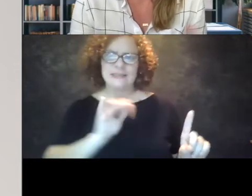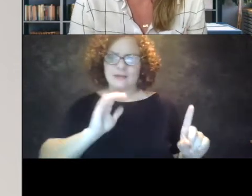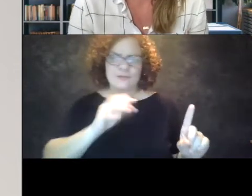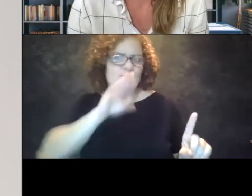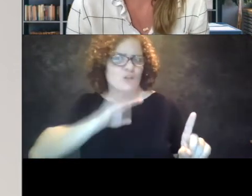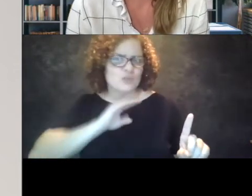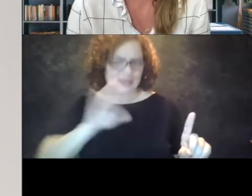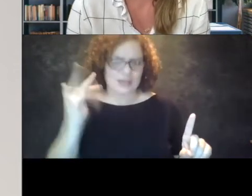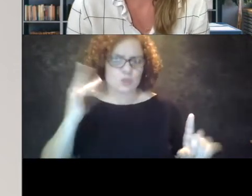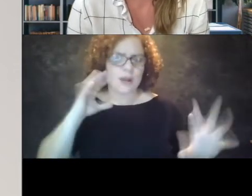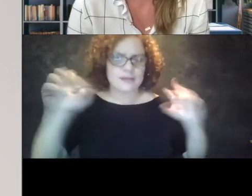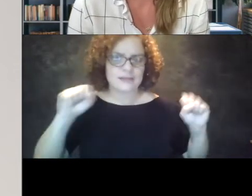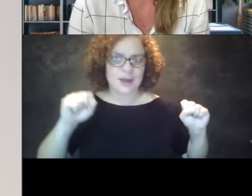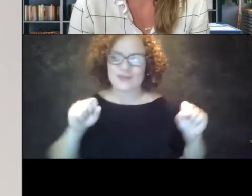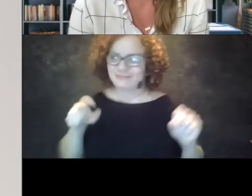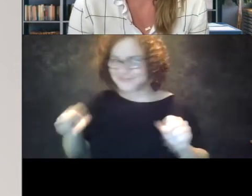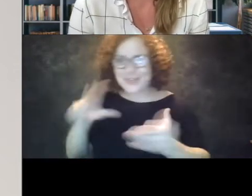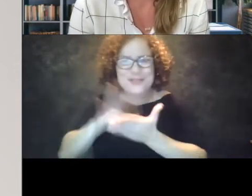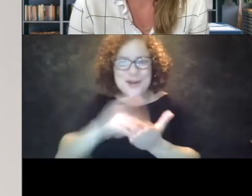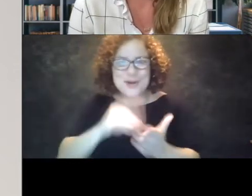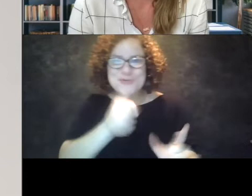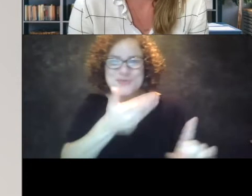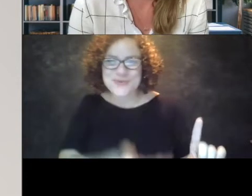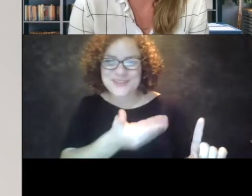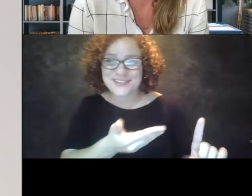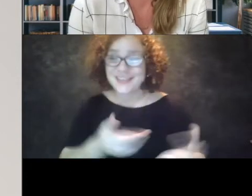to learn, I mean, the general ed peers that I've worked with, I've never worked with a